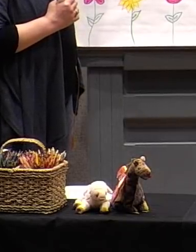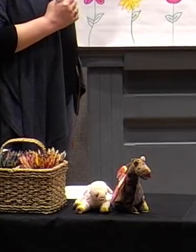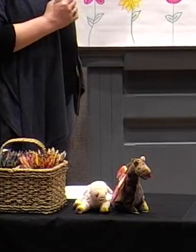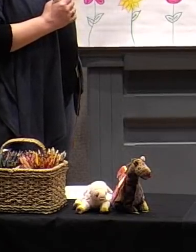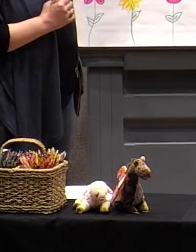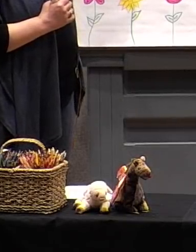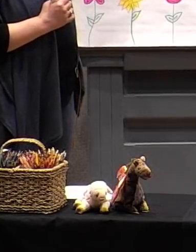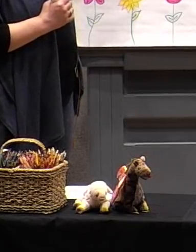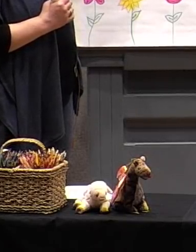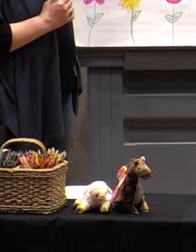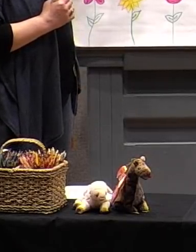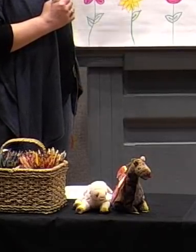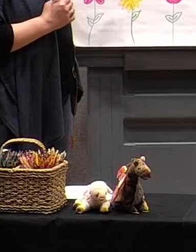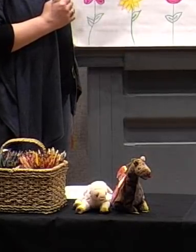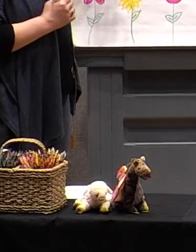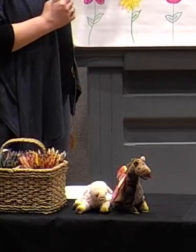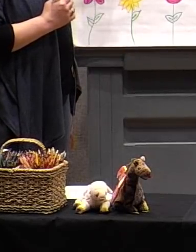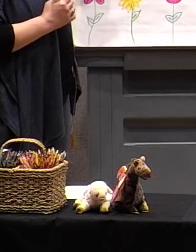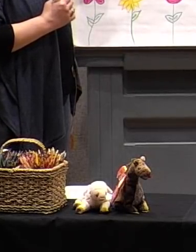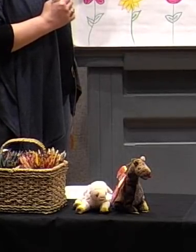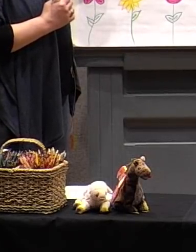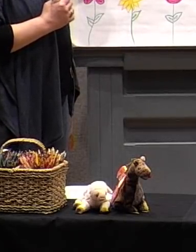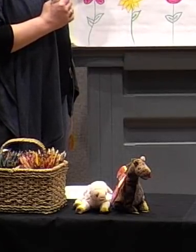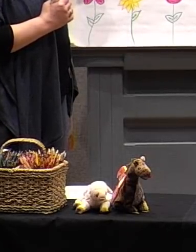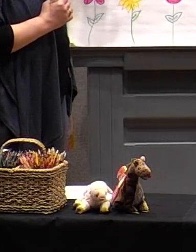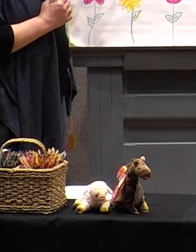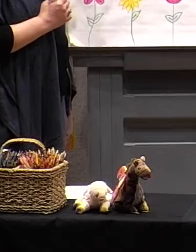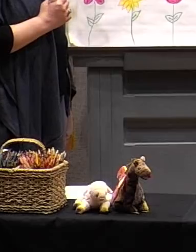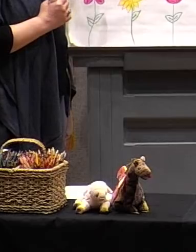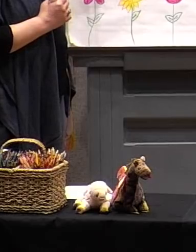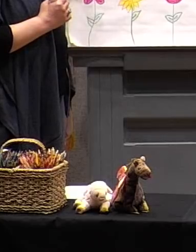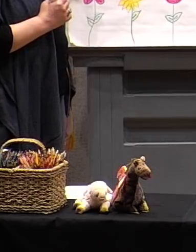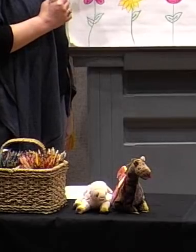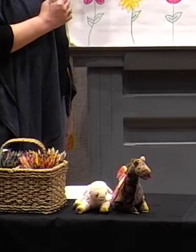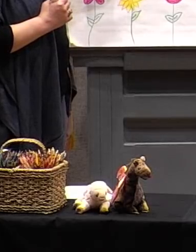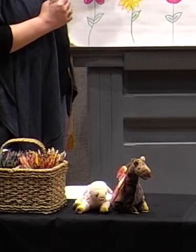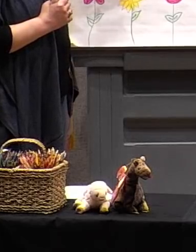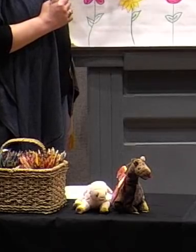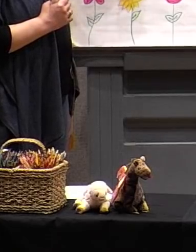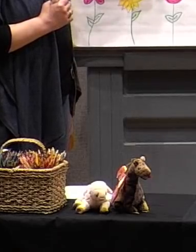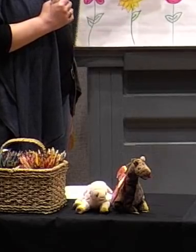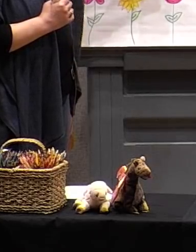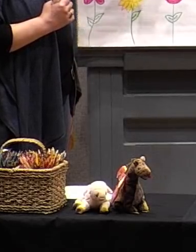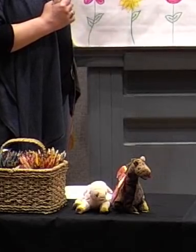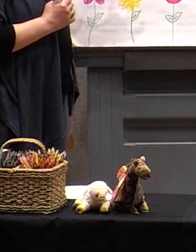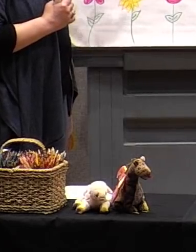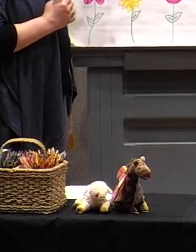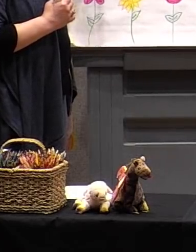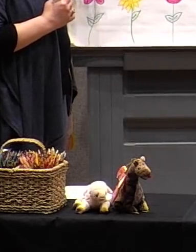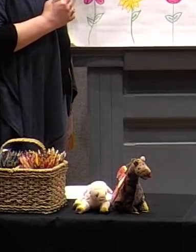kind deeds are the fruits. Take care of your garden and keep out the weeds.